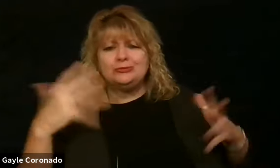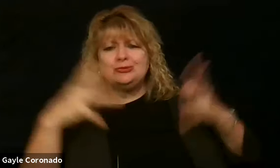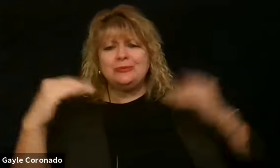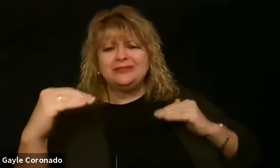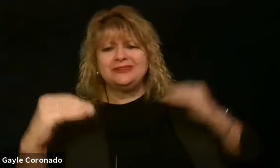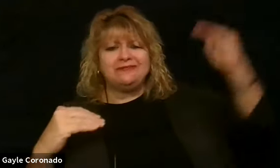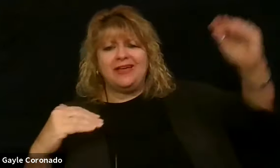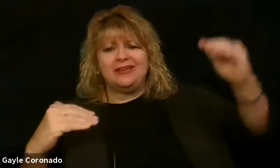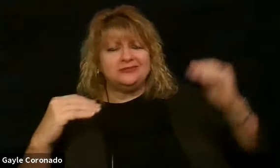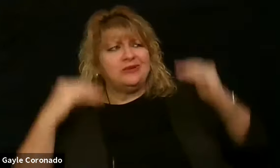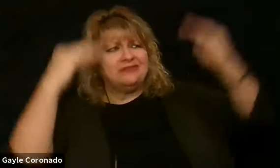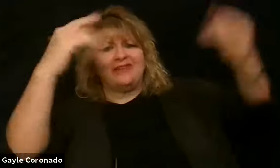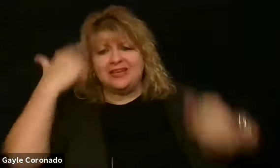We.